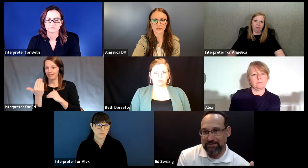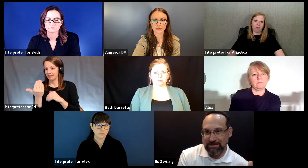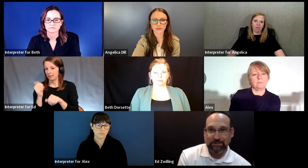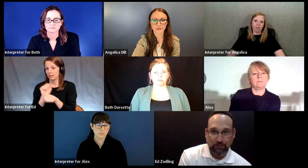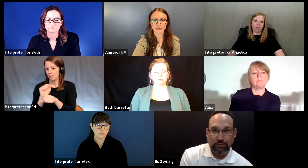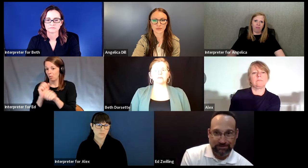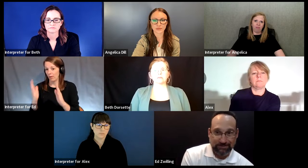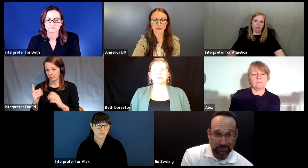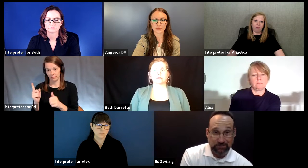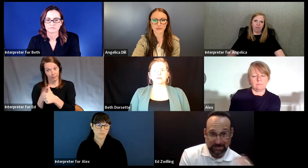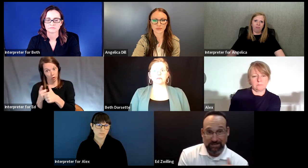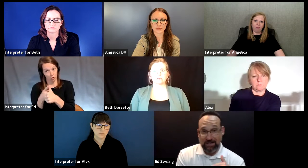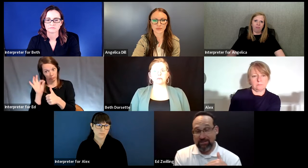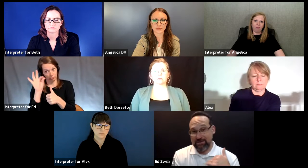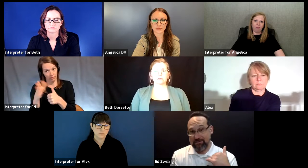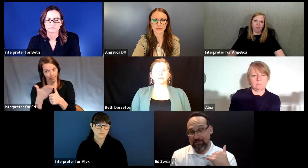So that's the first thing to understand.